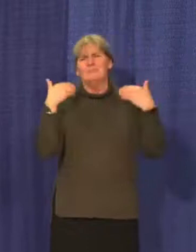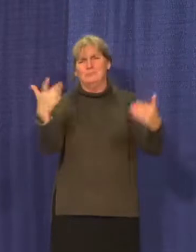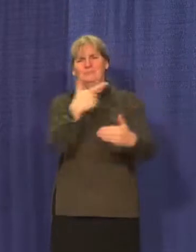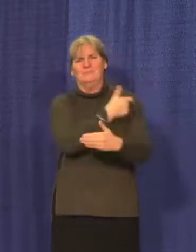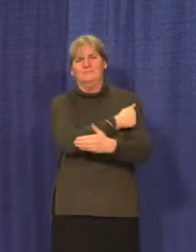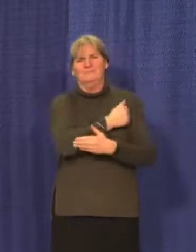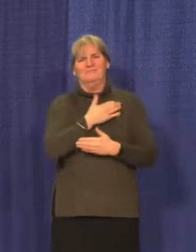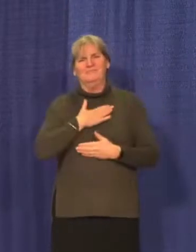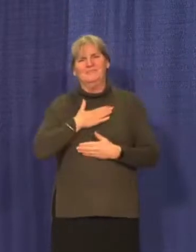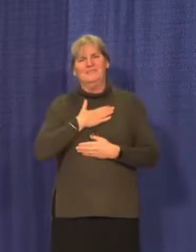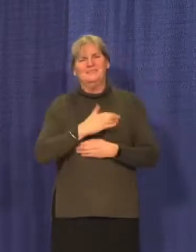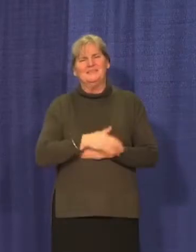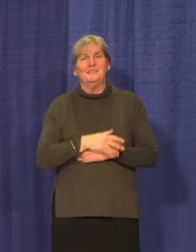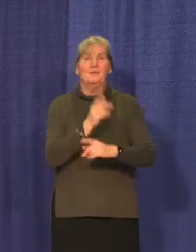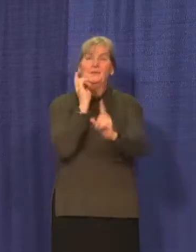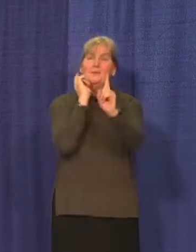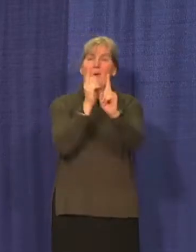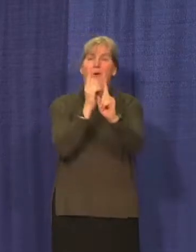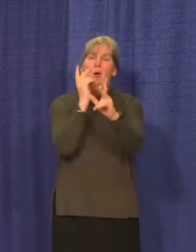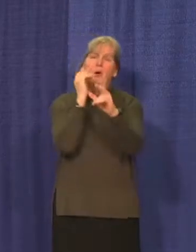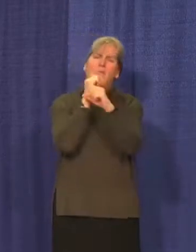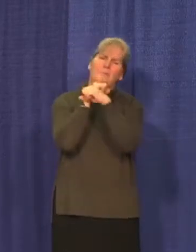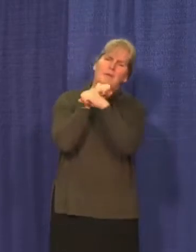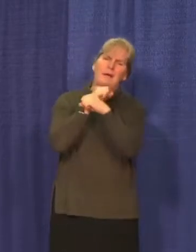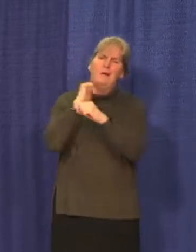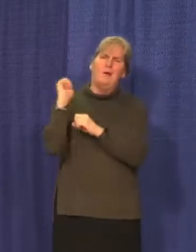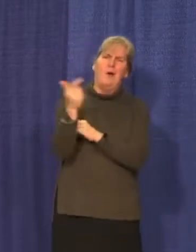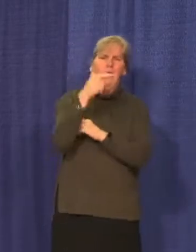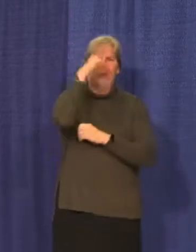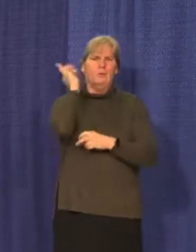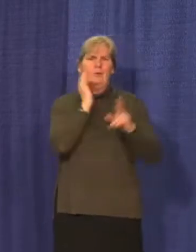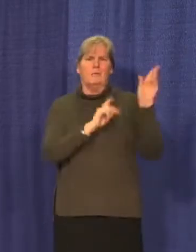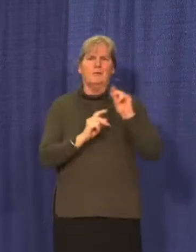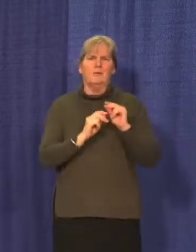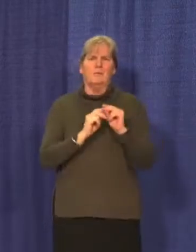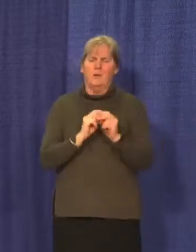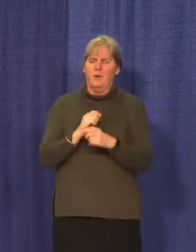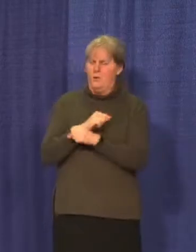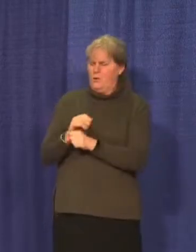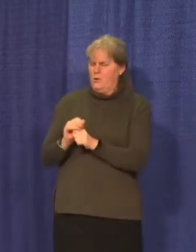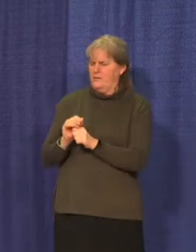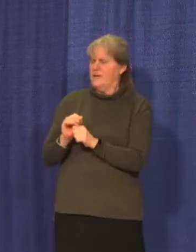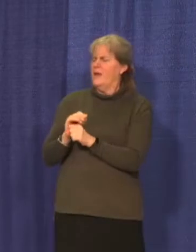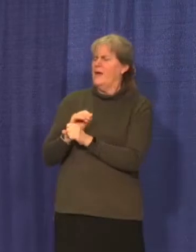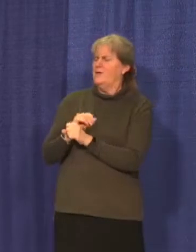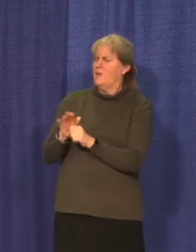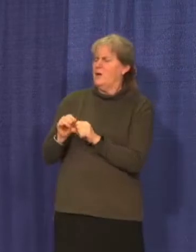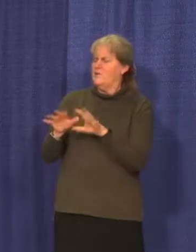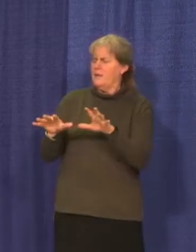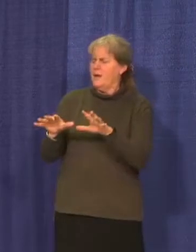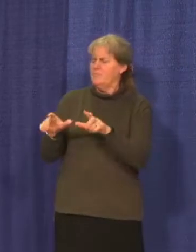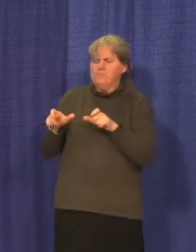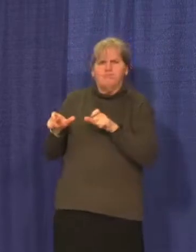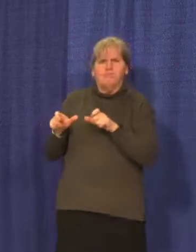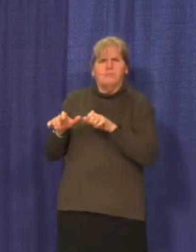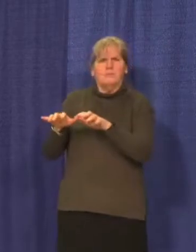everyone to please get immunized. The goal is to protect all Yukoners and to stop the spread of COVID-19 which means it is